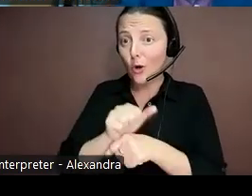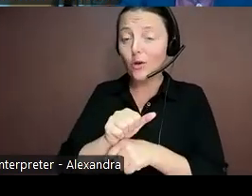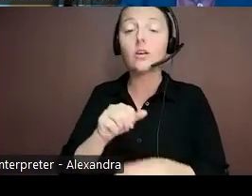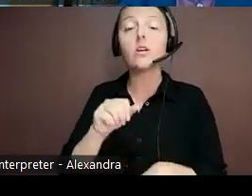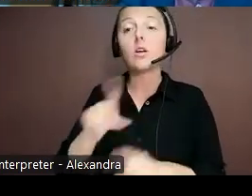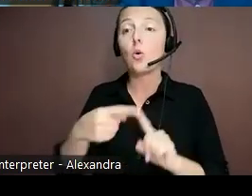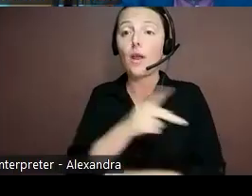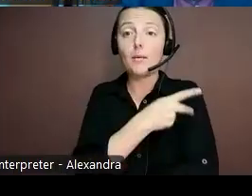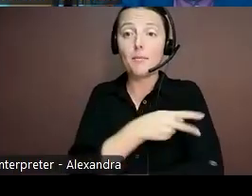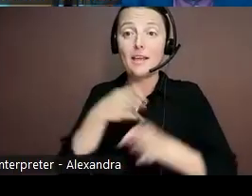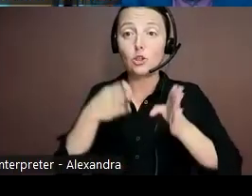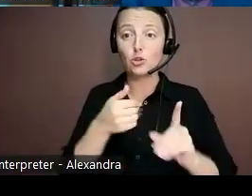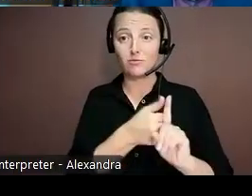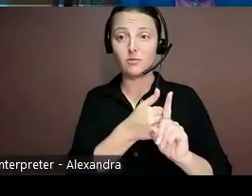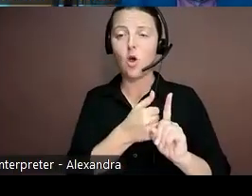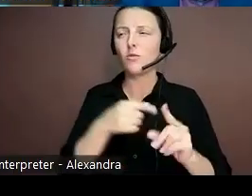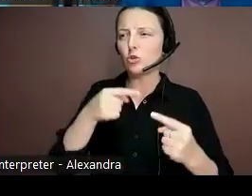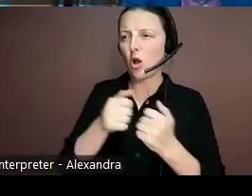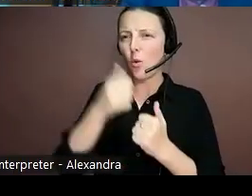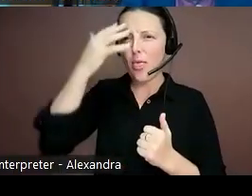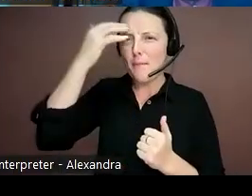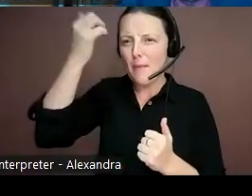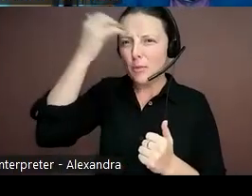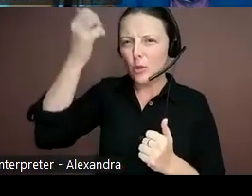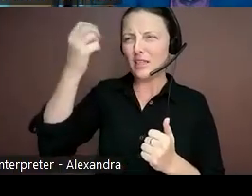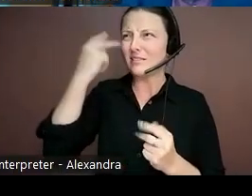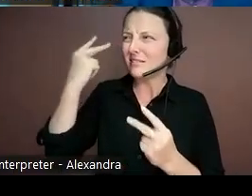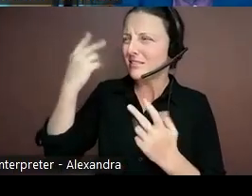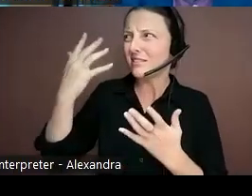um you know their memory, their reason problem solving, their processing speed